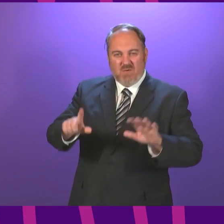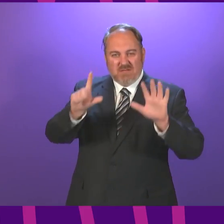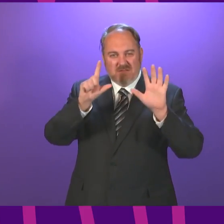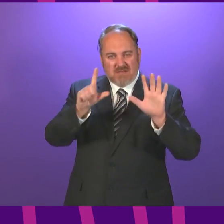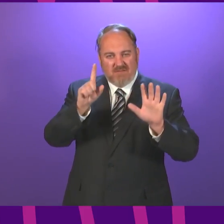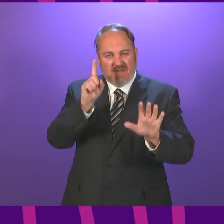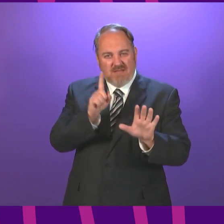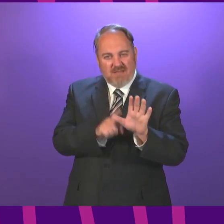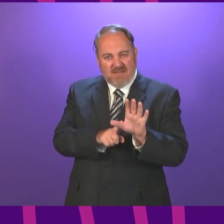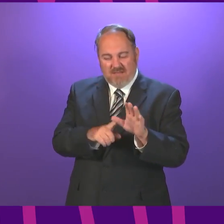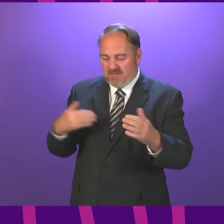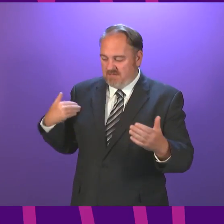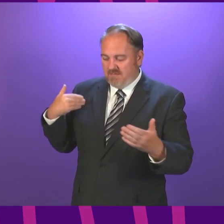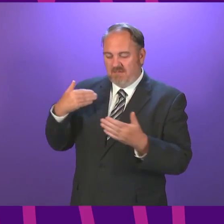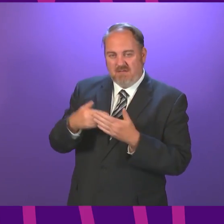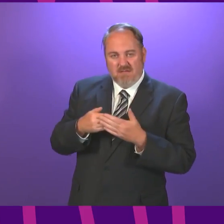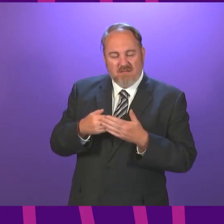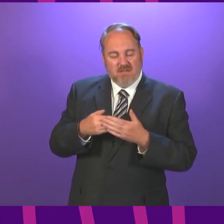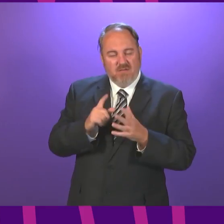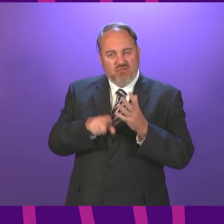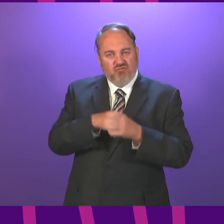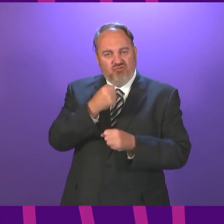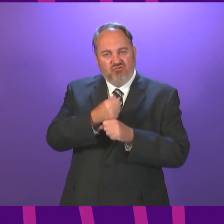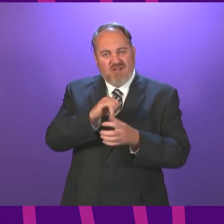Drug deaths have peaked for the seventh year in a row. Our rate of drugs deaths is almost